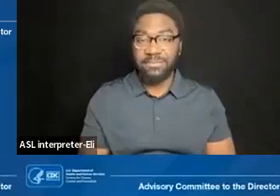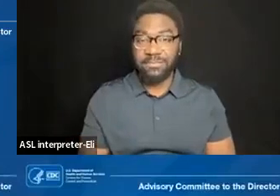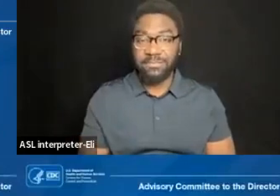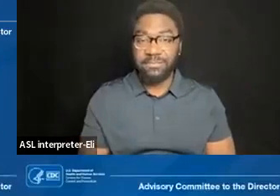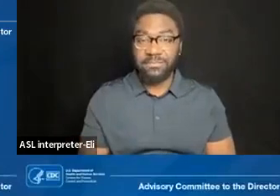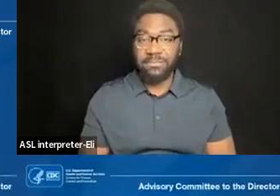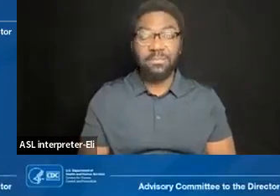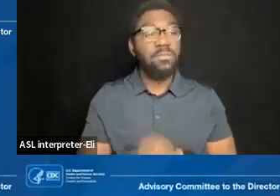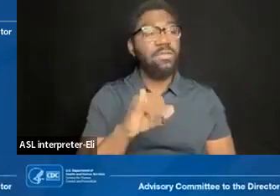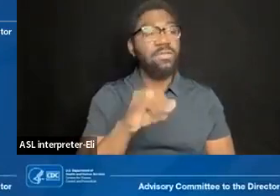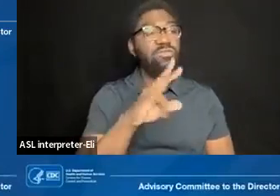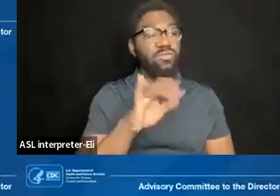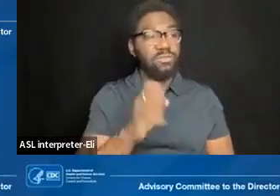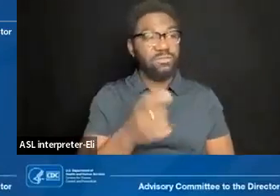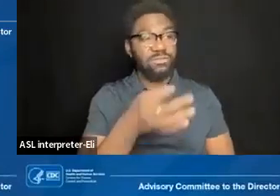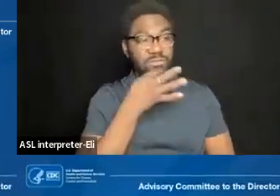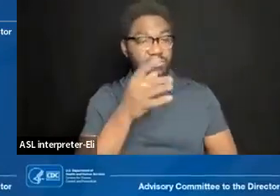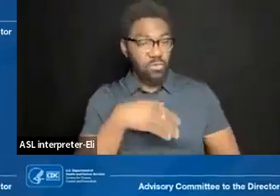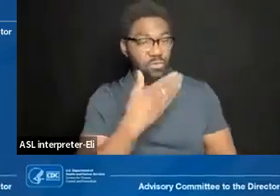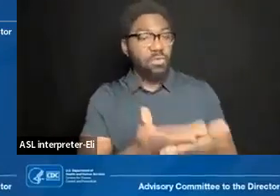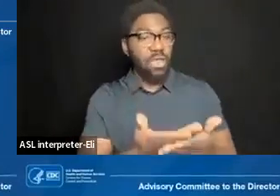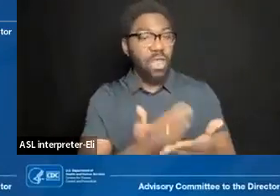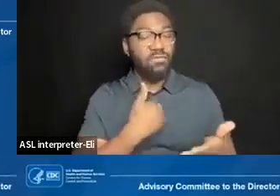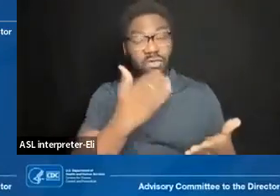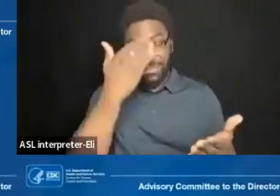Julie is on her way, and so I know that she's joining. She said she might be a few minutes late.